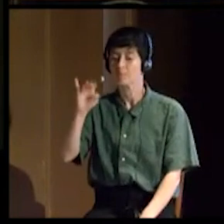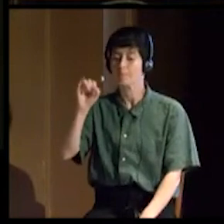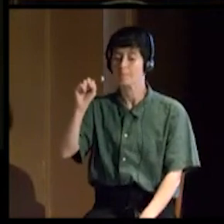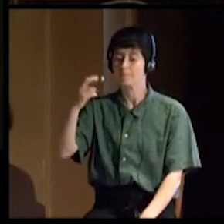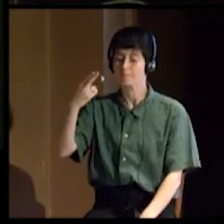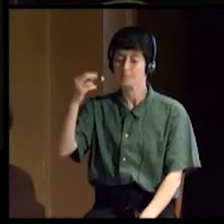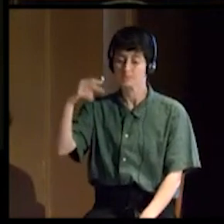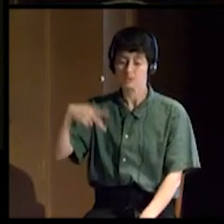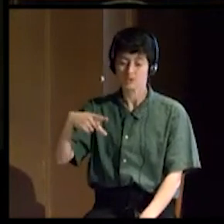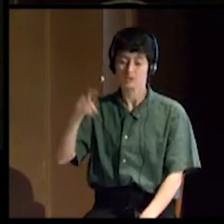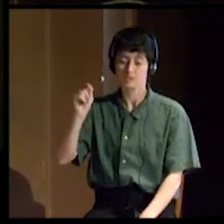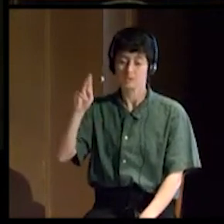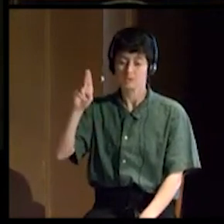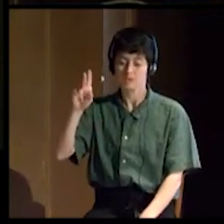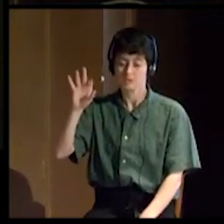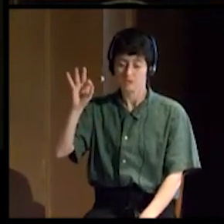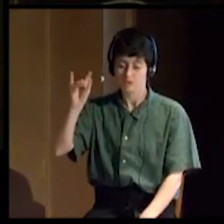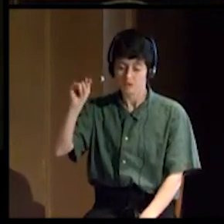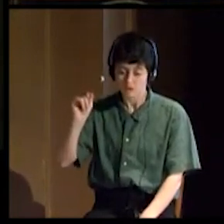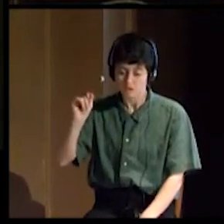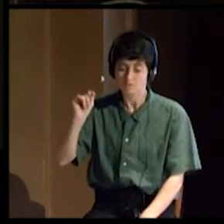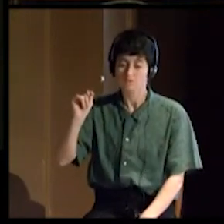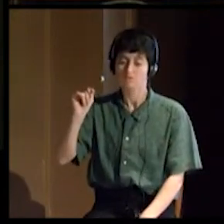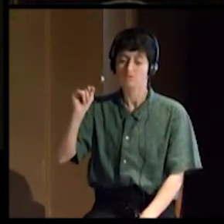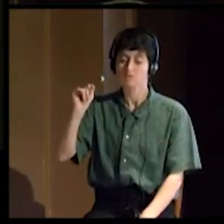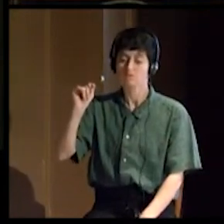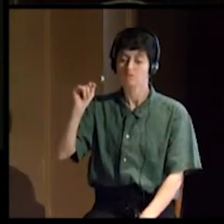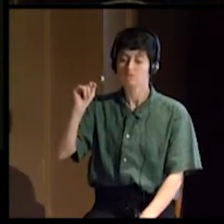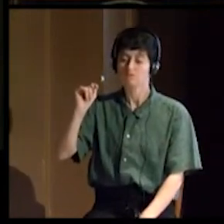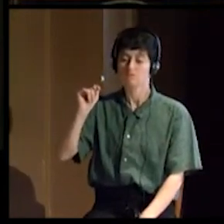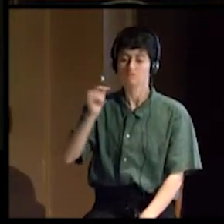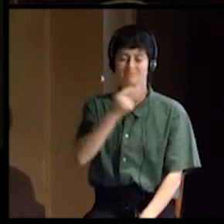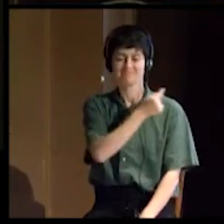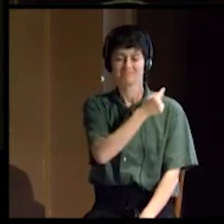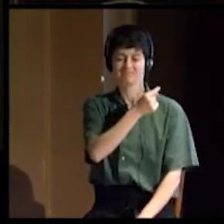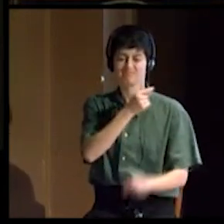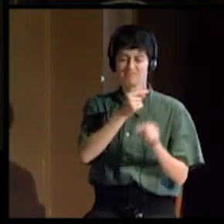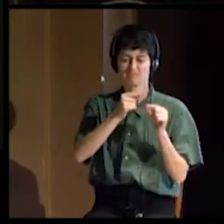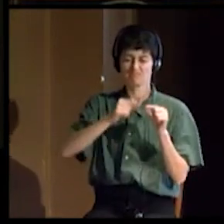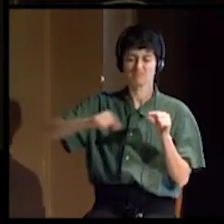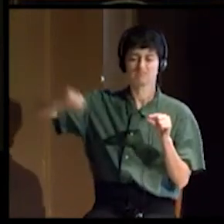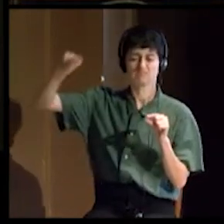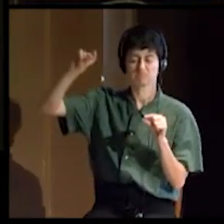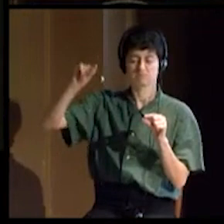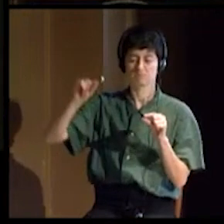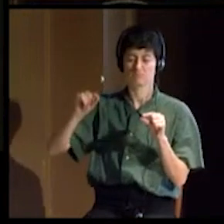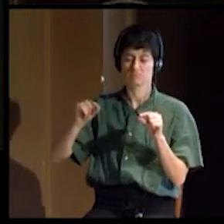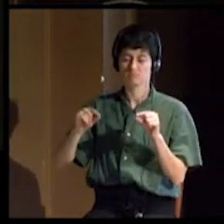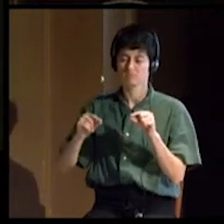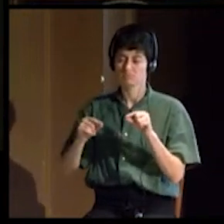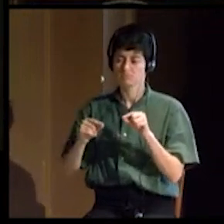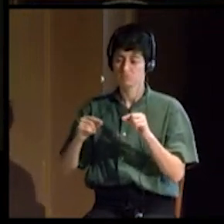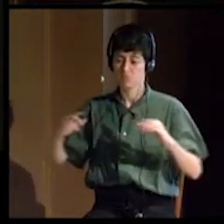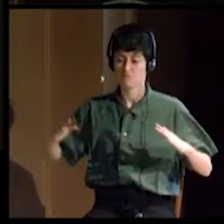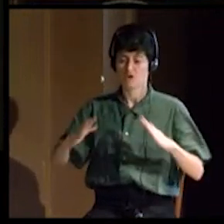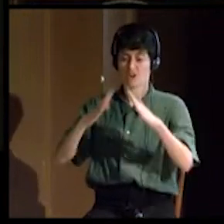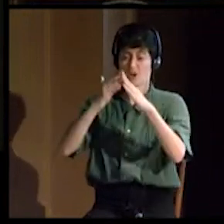And when these eruptions happen, the ash that's produced and goes into the air covers almost half of the continent, right?